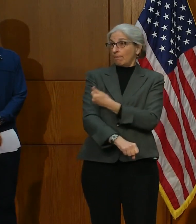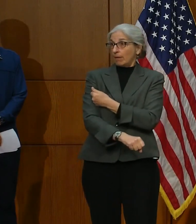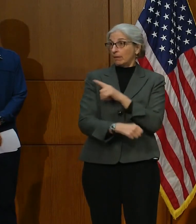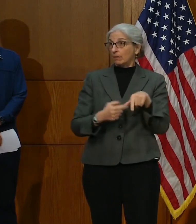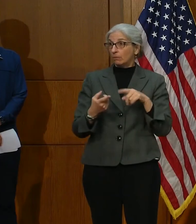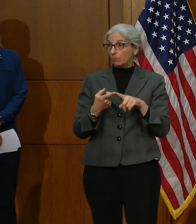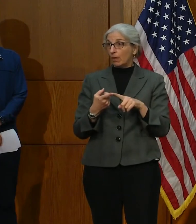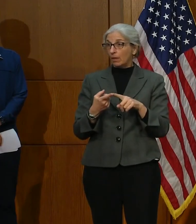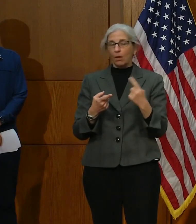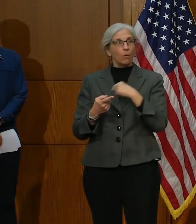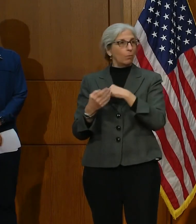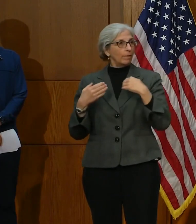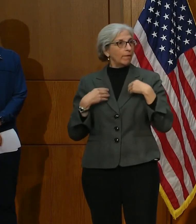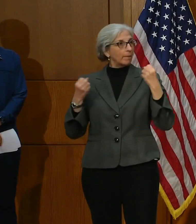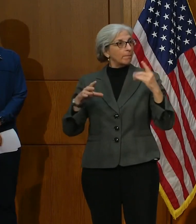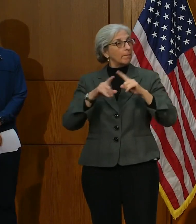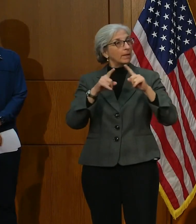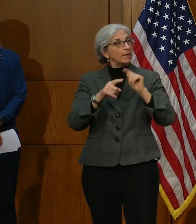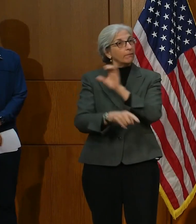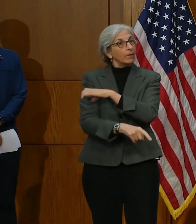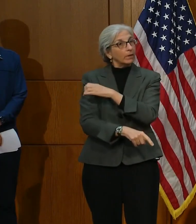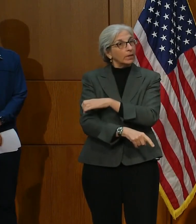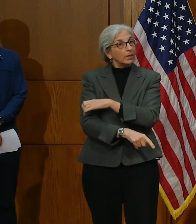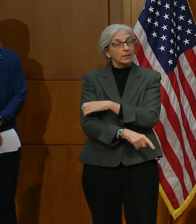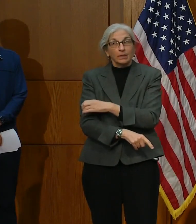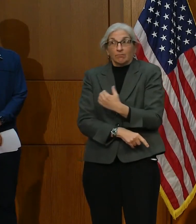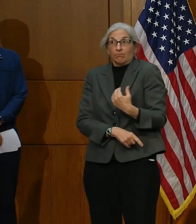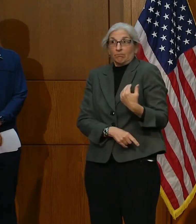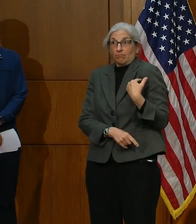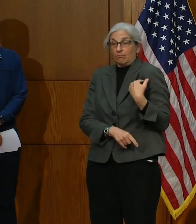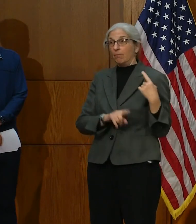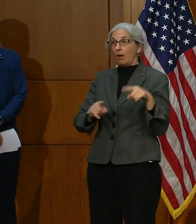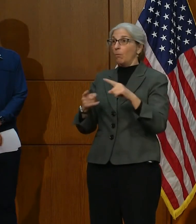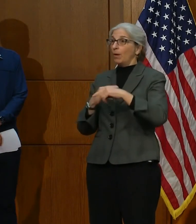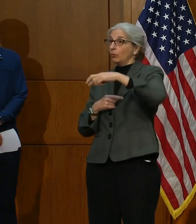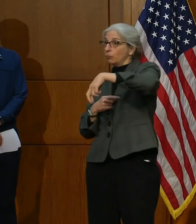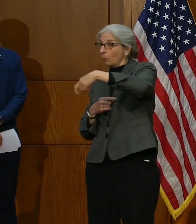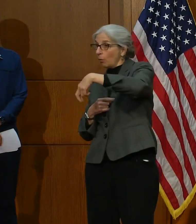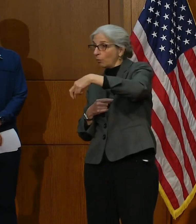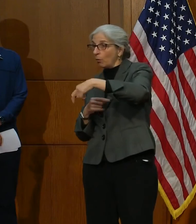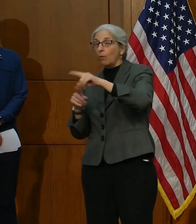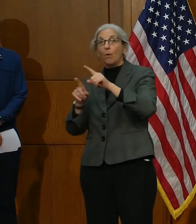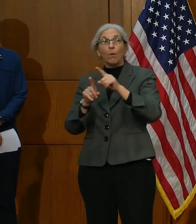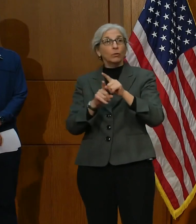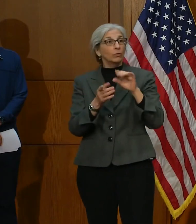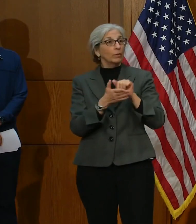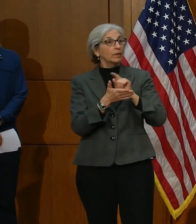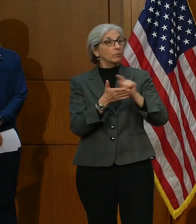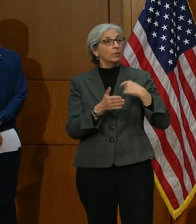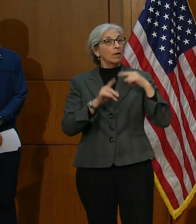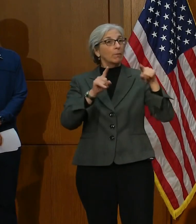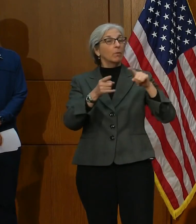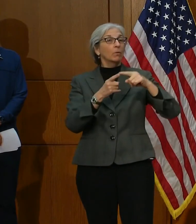TEACHERS WILL BE VACCINATED AND. AND WE'VE HAD A NUMBER OF CLINICS. I'VE BEEN TO ONE IN